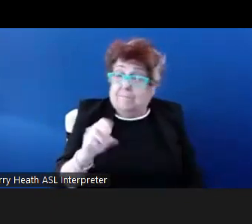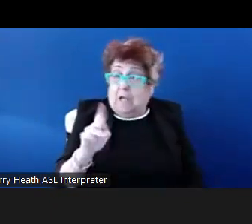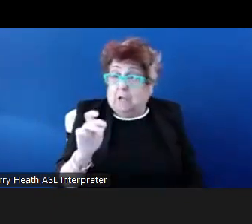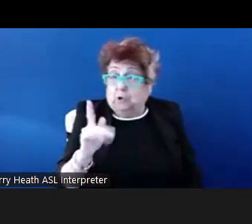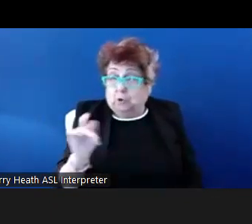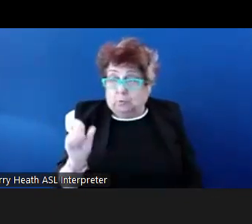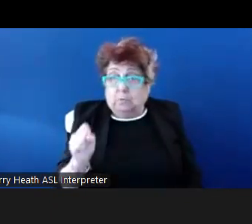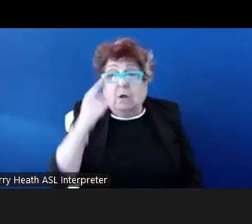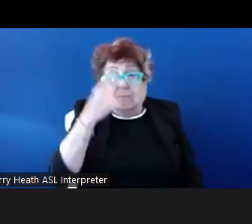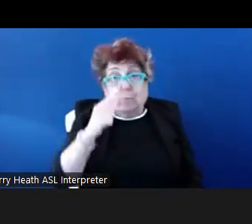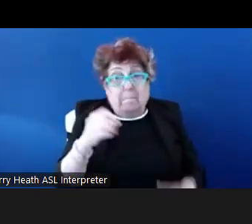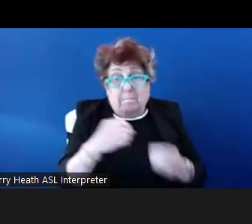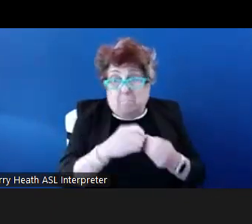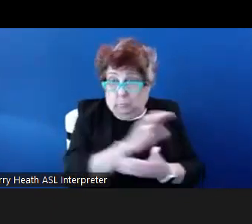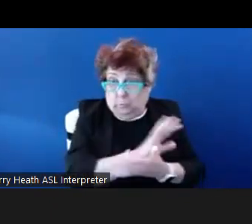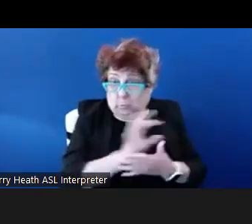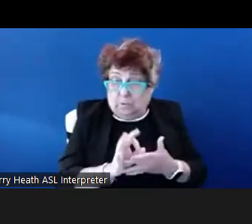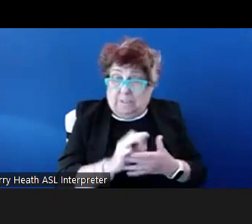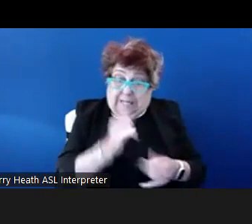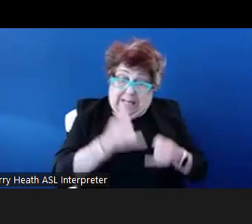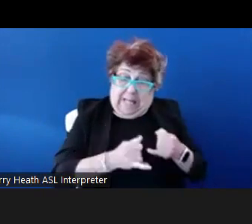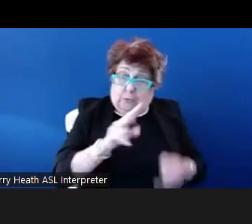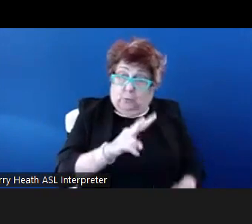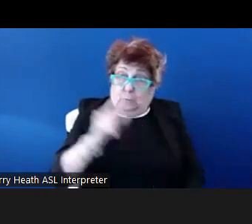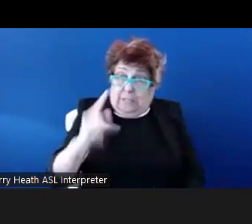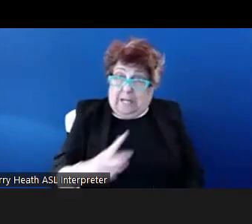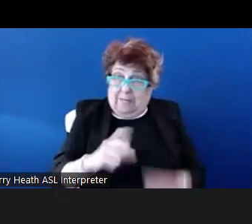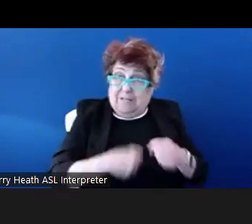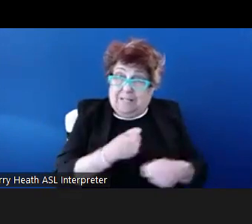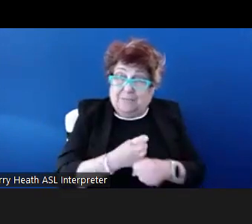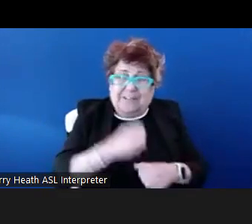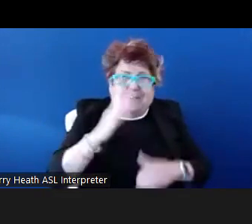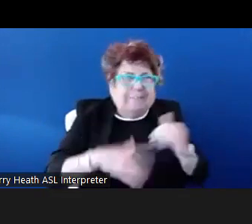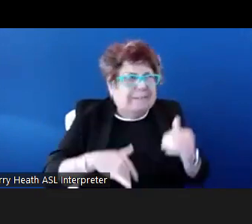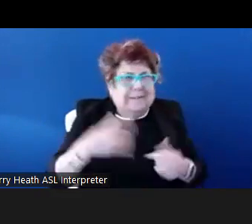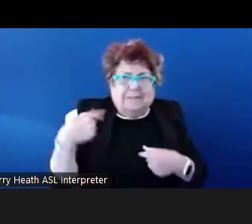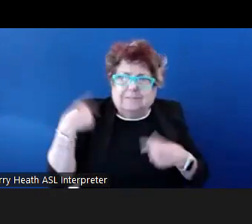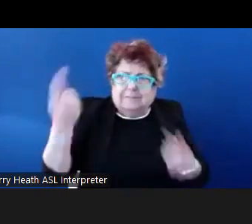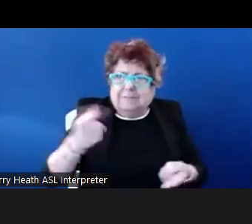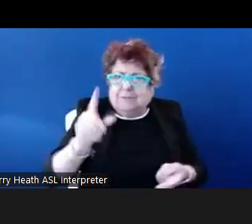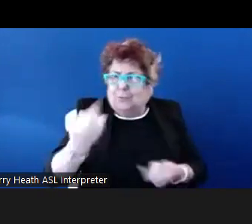last two and a half years than has actually been provided in nearly 20 years. In fact, over the last 20 years, we have